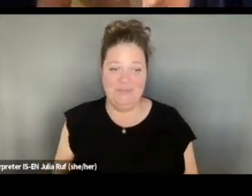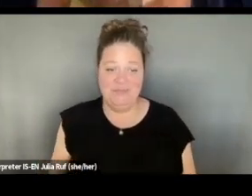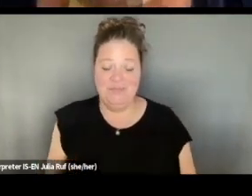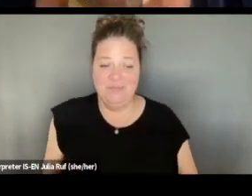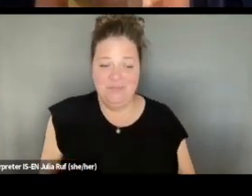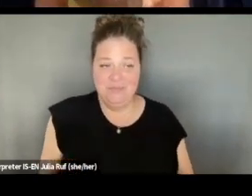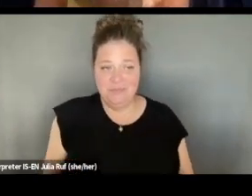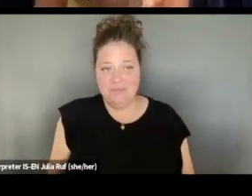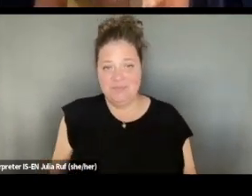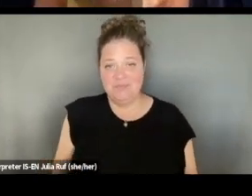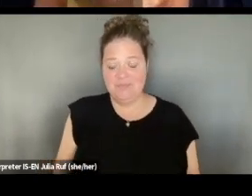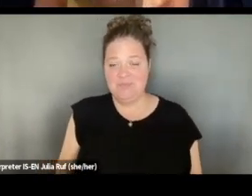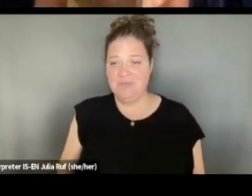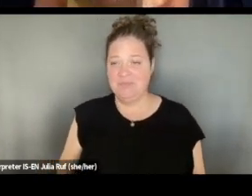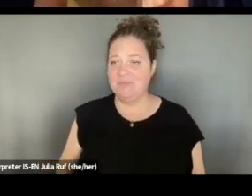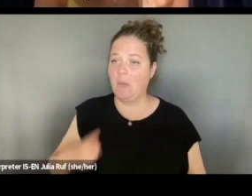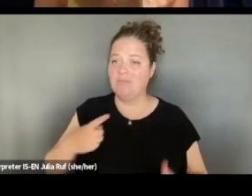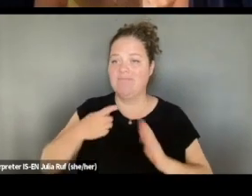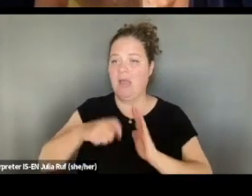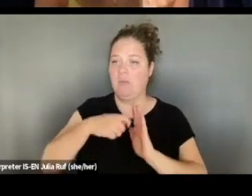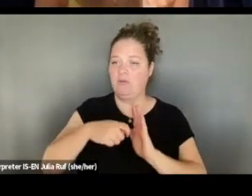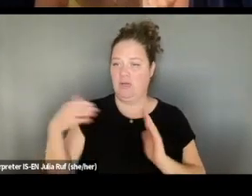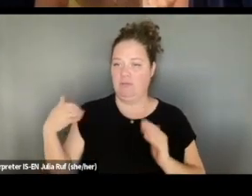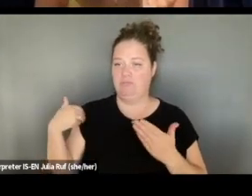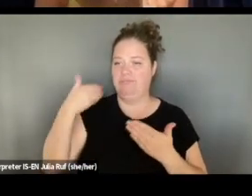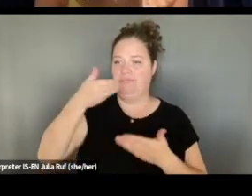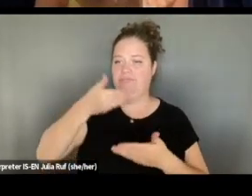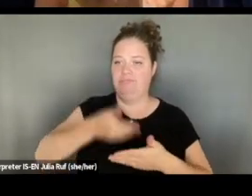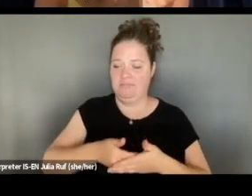this is where you can find the current results and also the upcoming